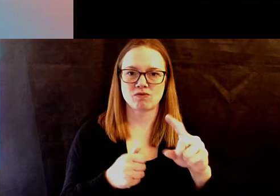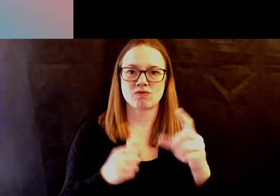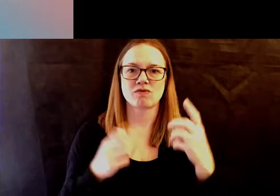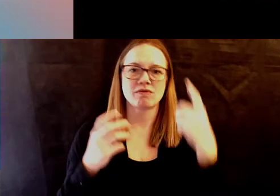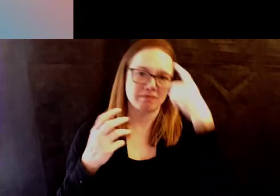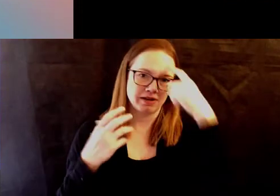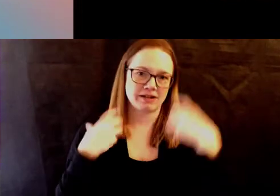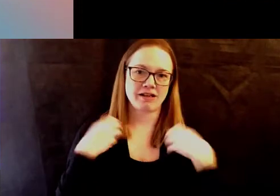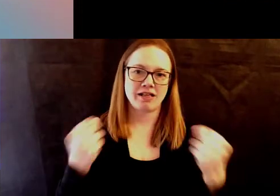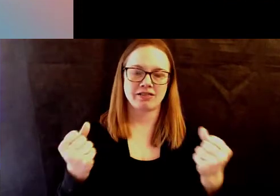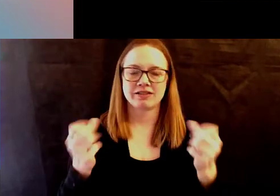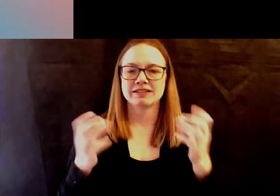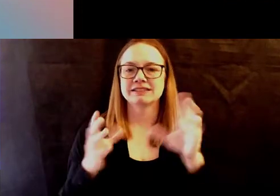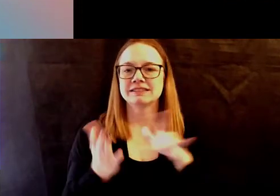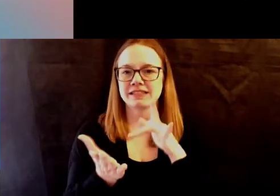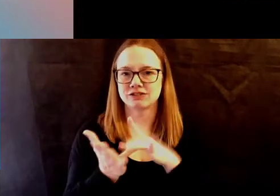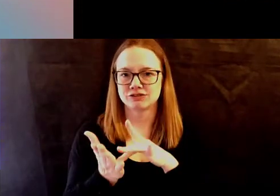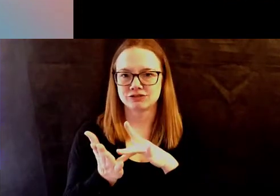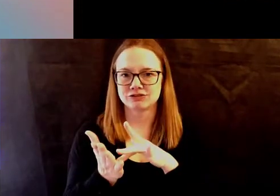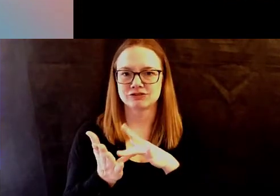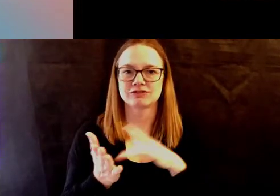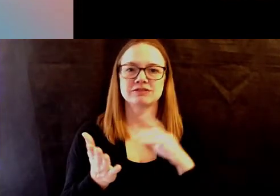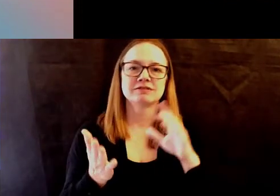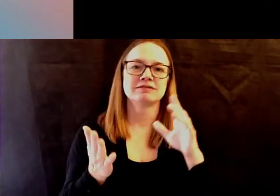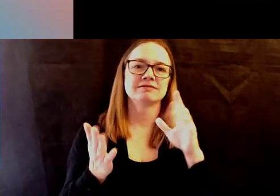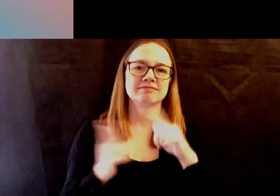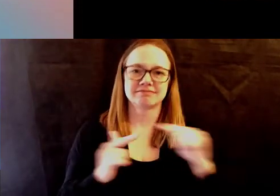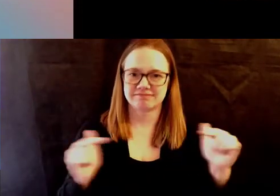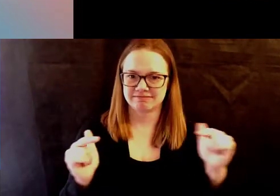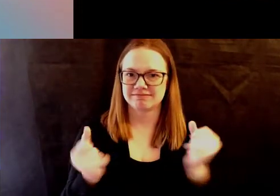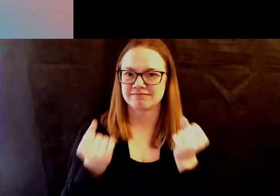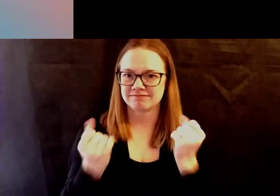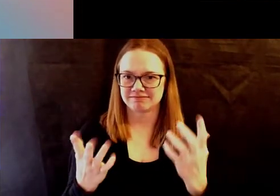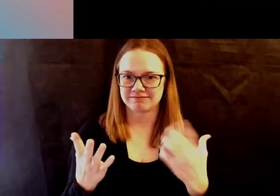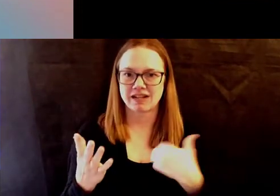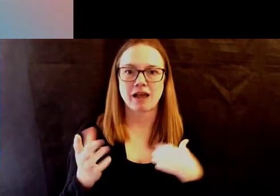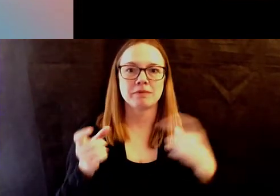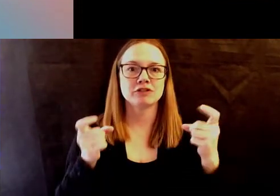organizations as well as two specialty clinics. So I'm the Director of Policy and Member Engagement.